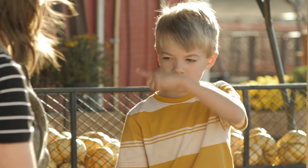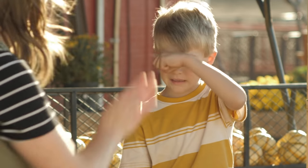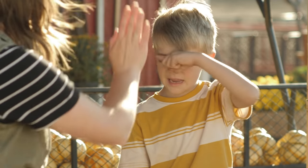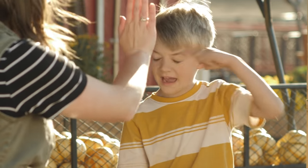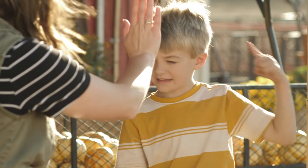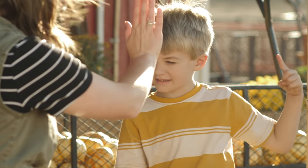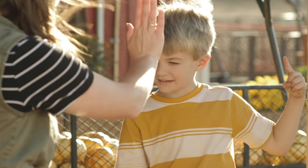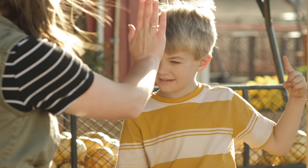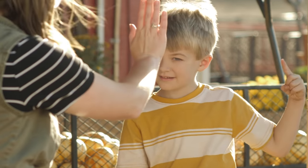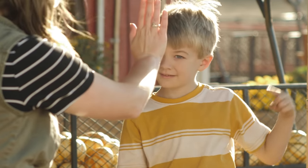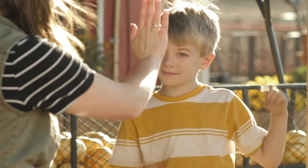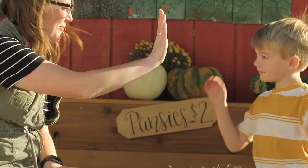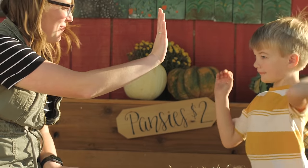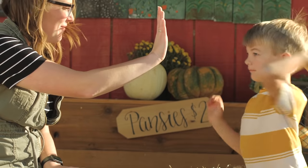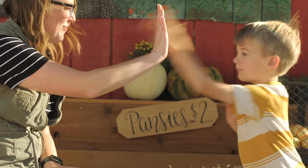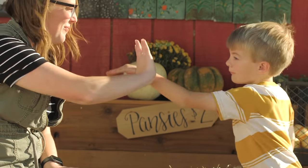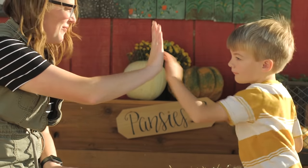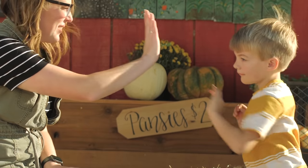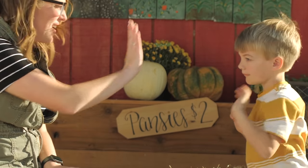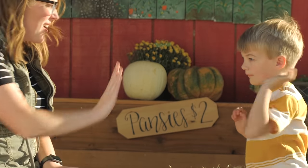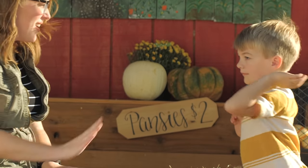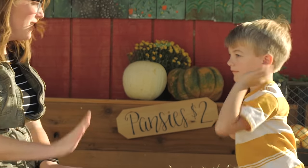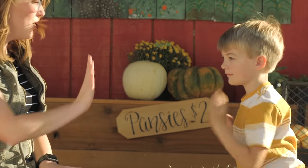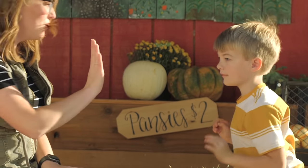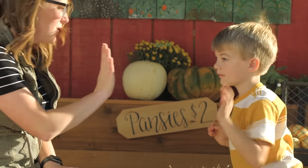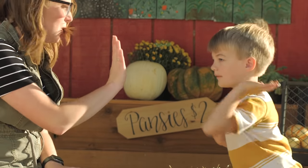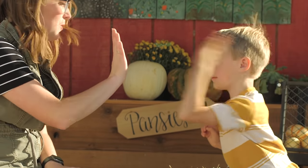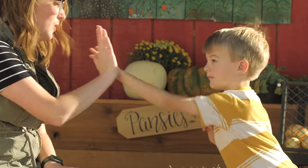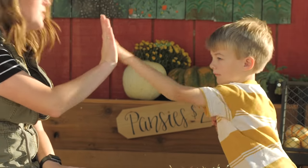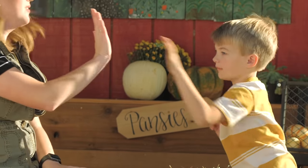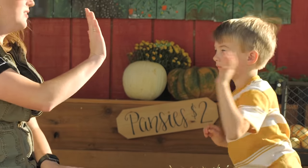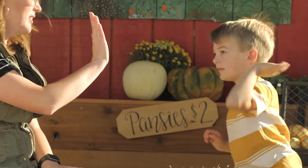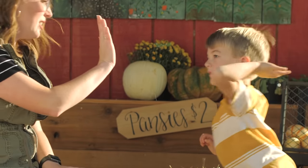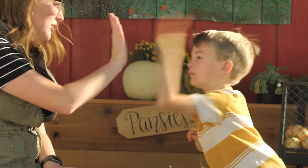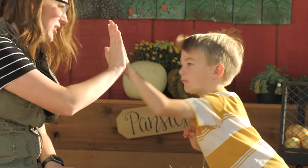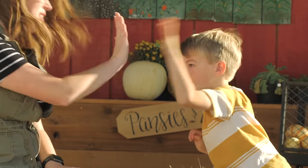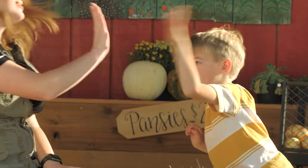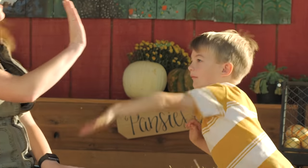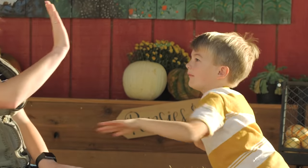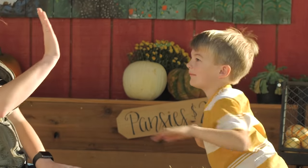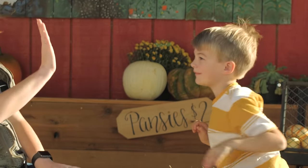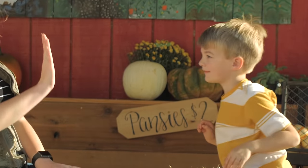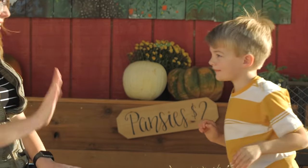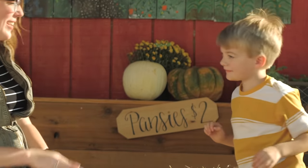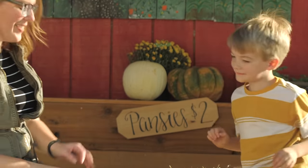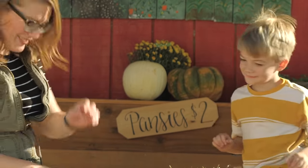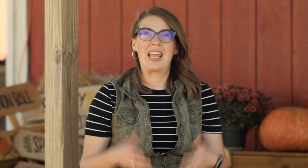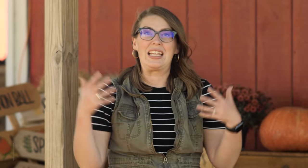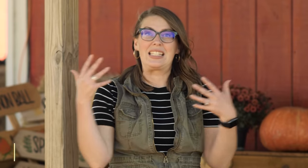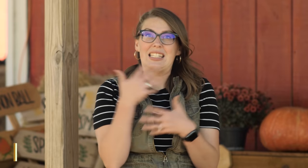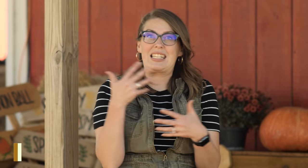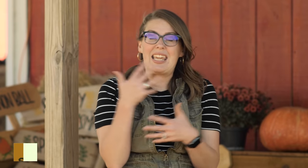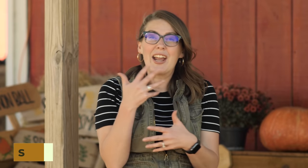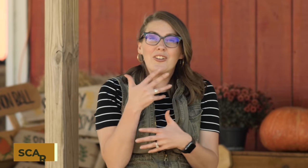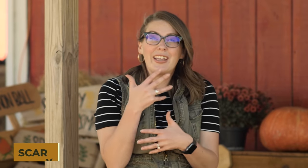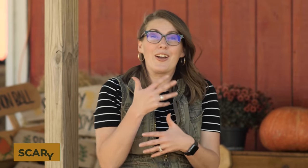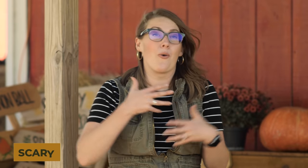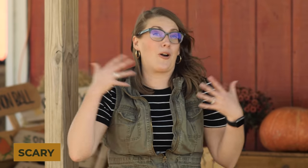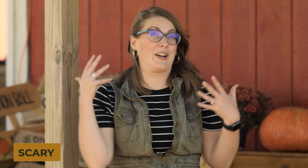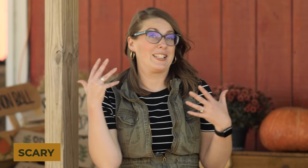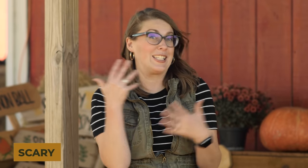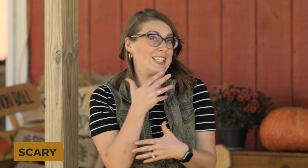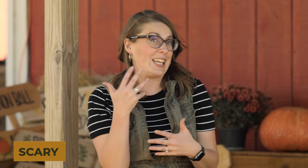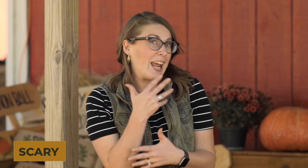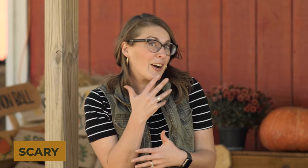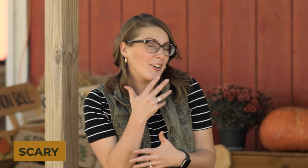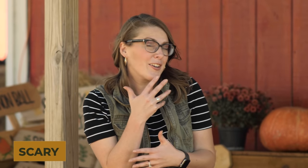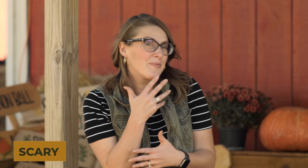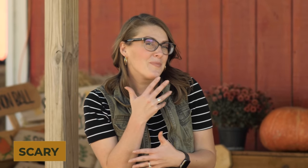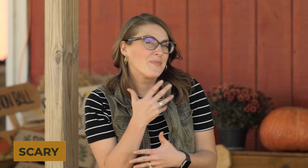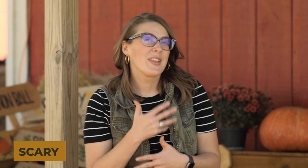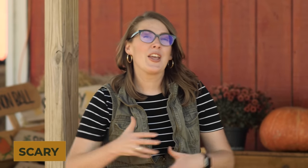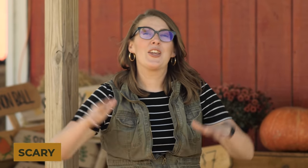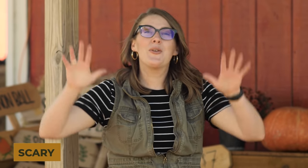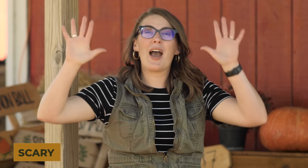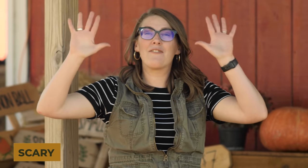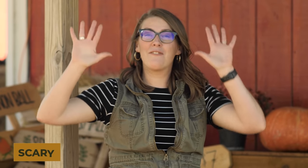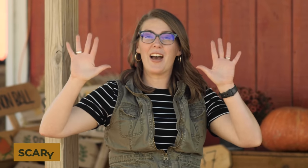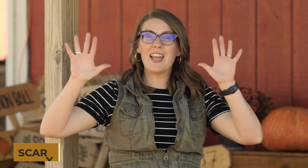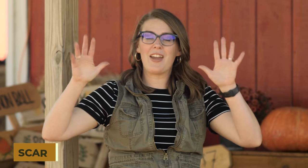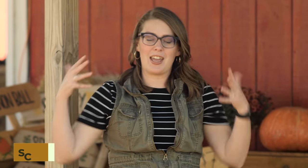Good job, yeah, oh oh oh, there yeah there we go. 'Scary or scared', you have '5-hands'